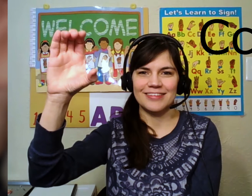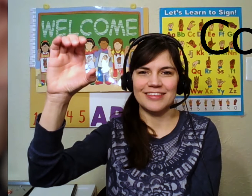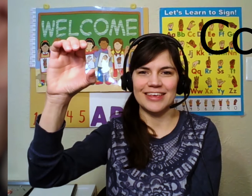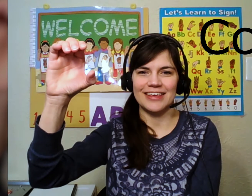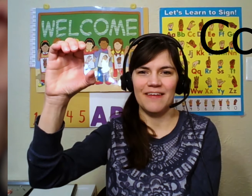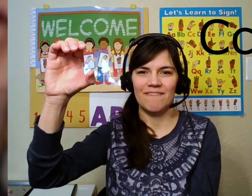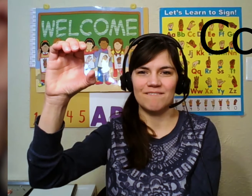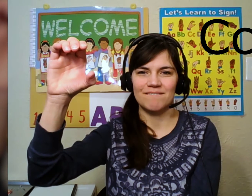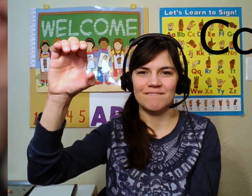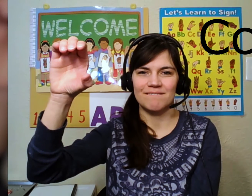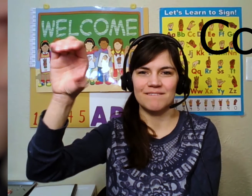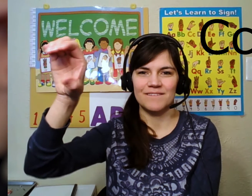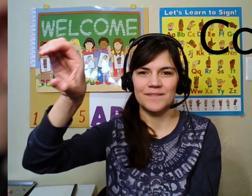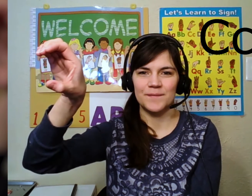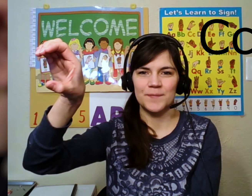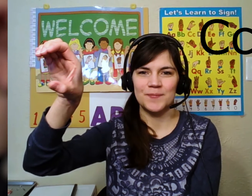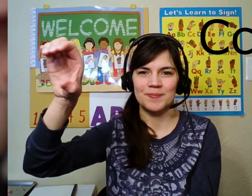C